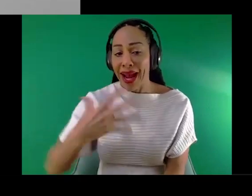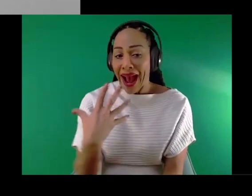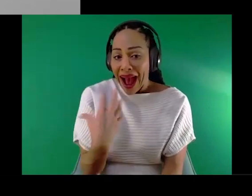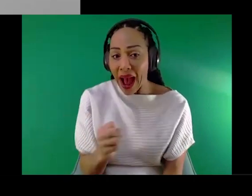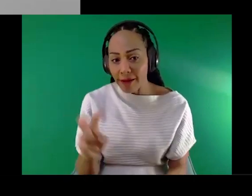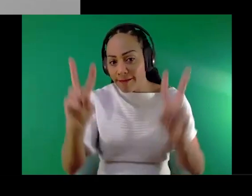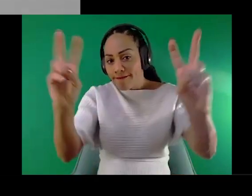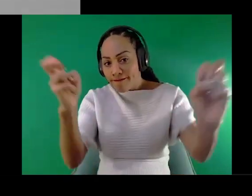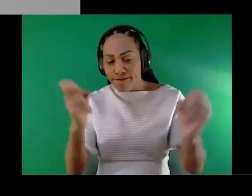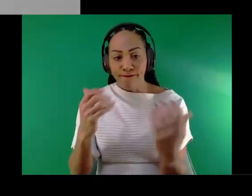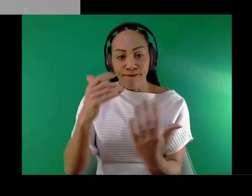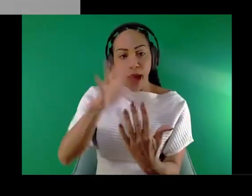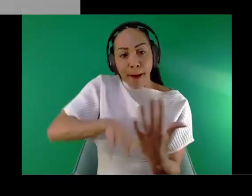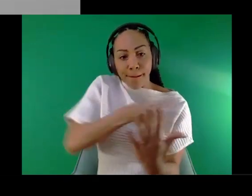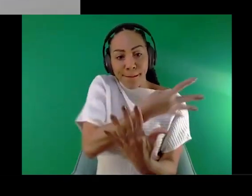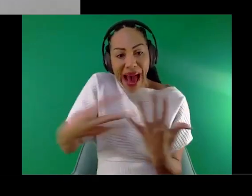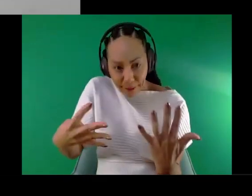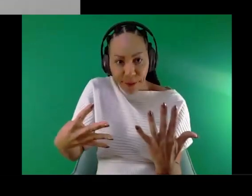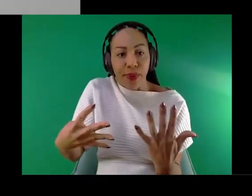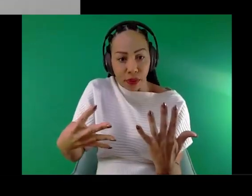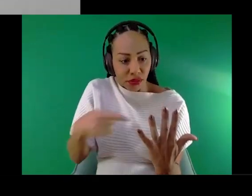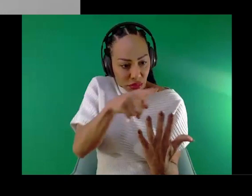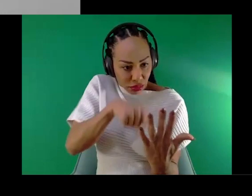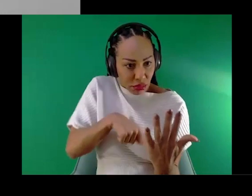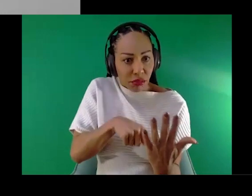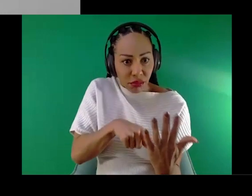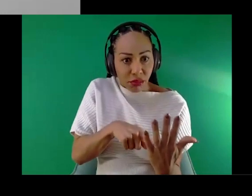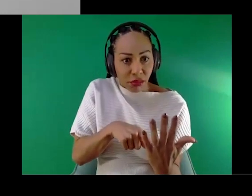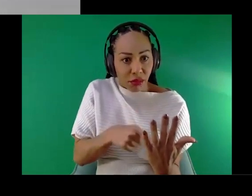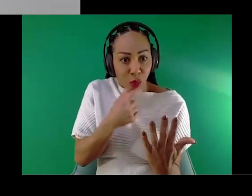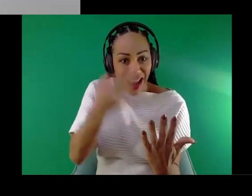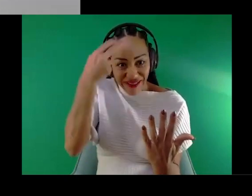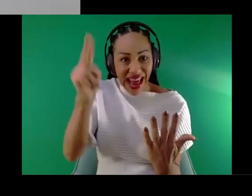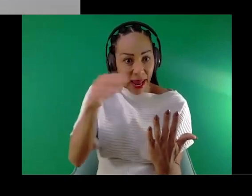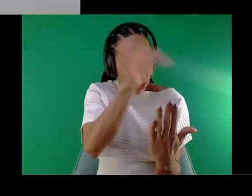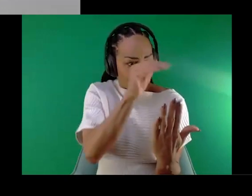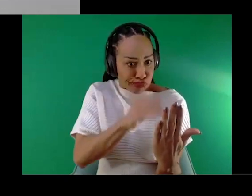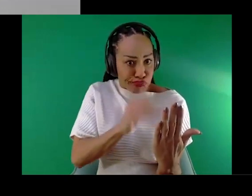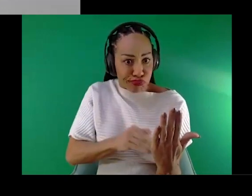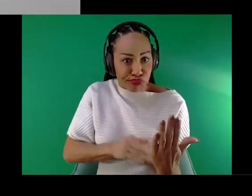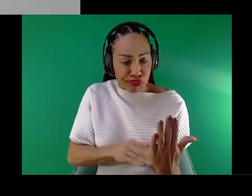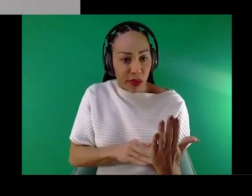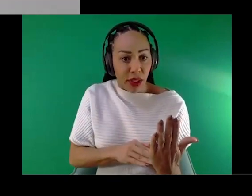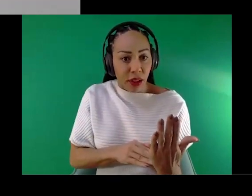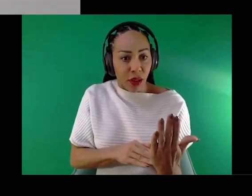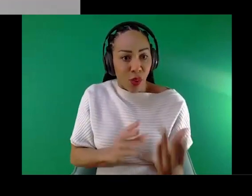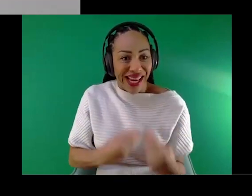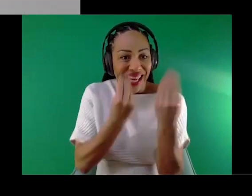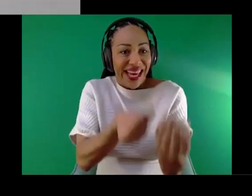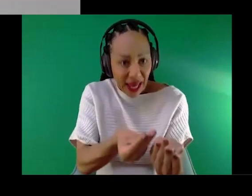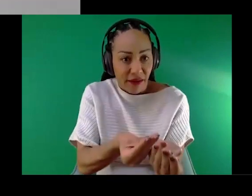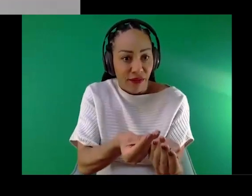the available residencies to Stopgap so please ask them for a list of possible residencies in